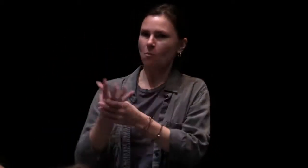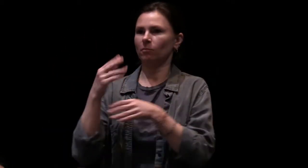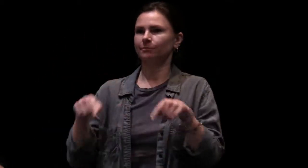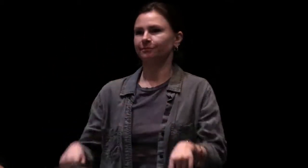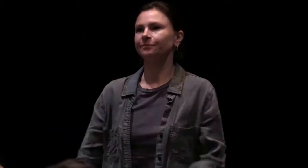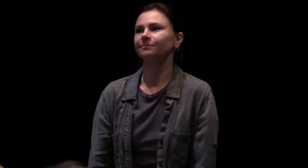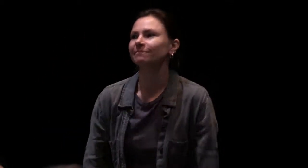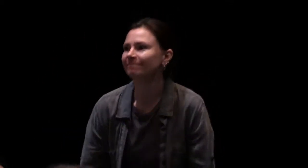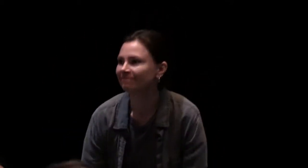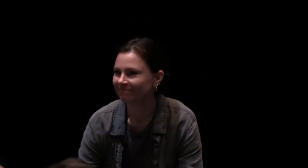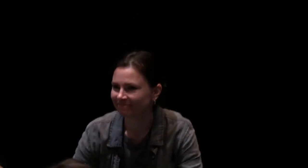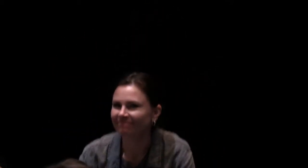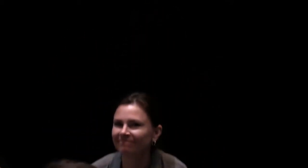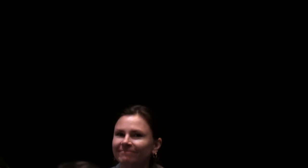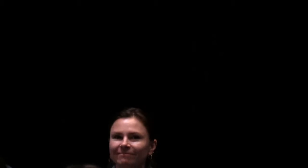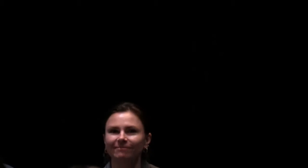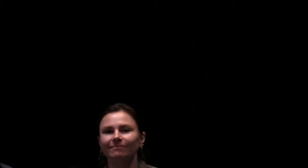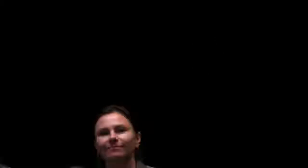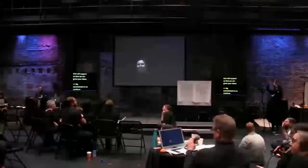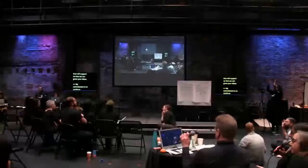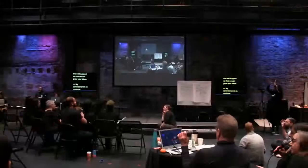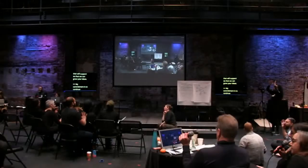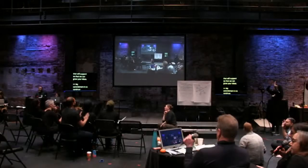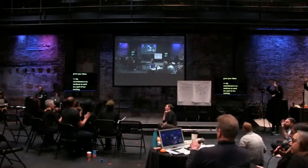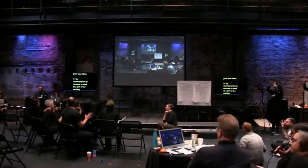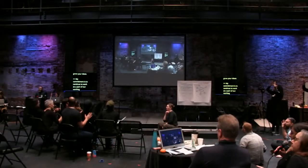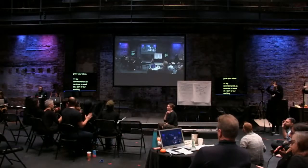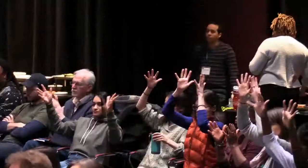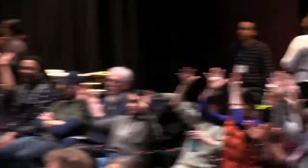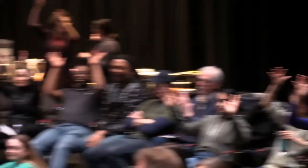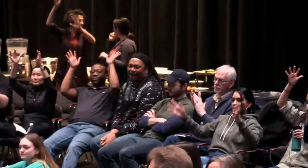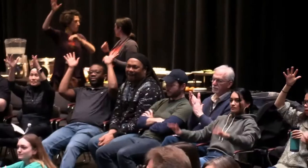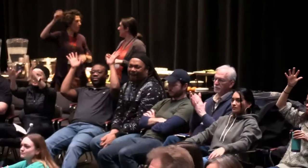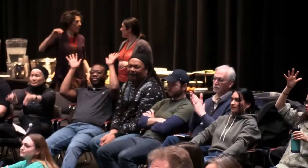and to touch base on a weekly basis to keep things growing.